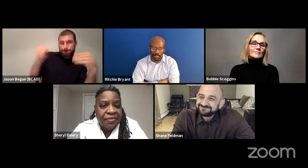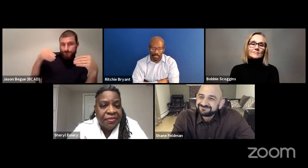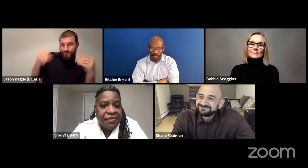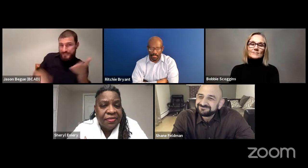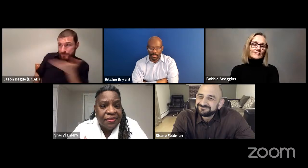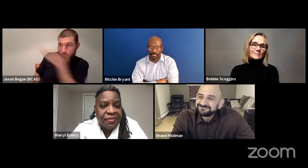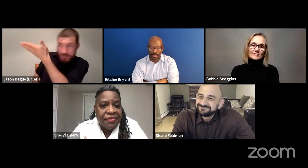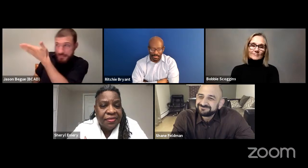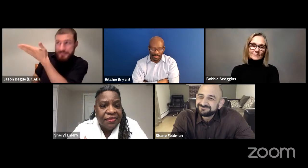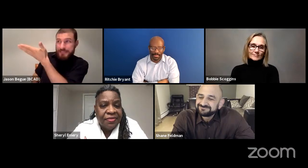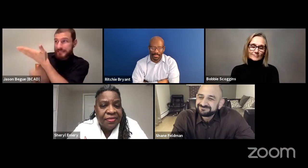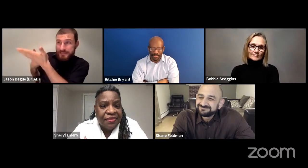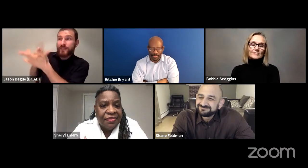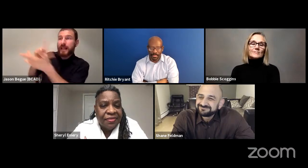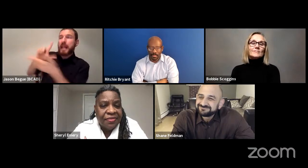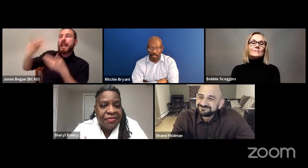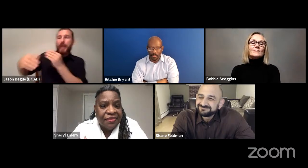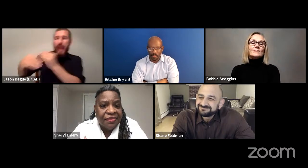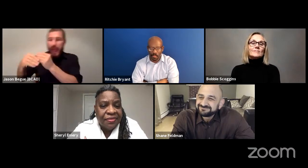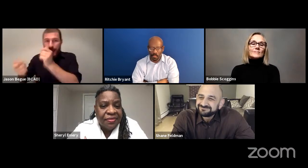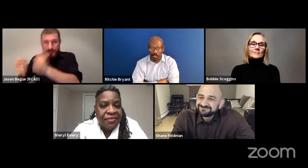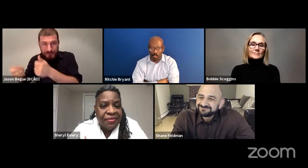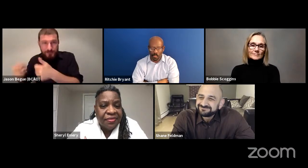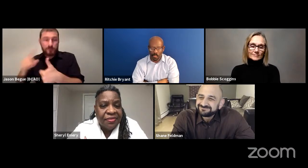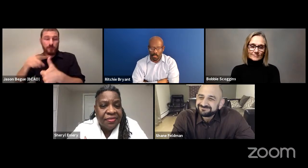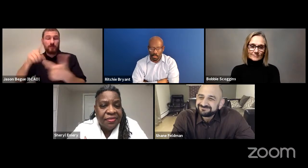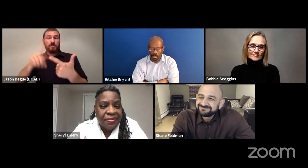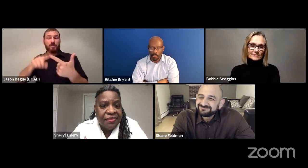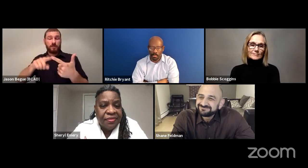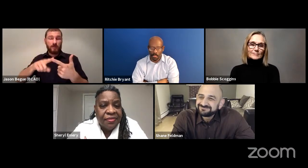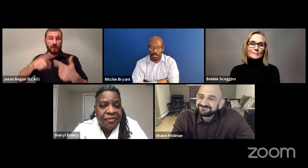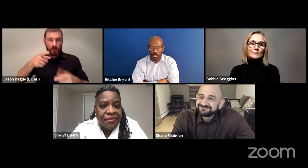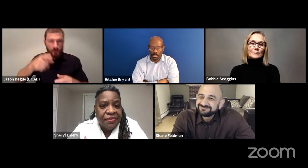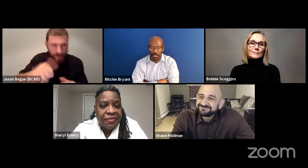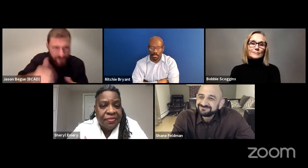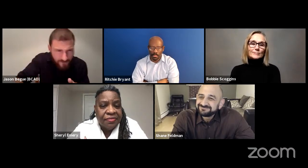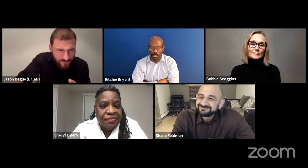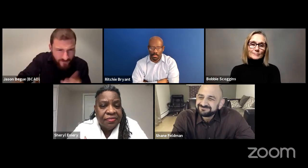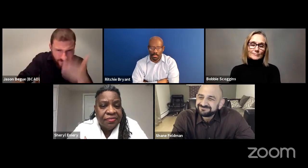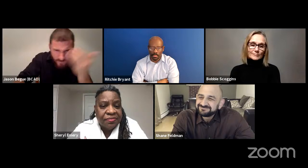we submit something that's hard and fast? Do we submit something that has a lot of regulatory